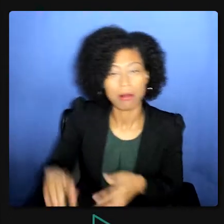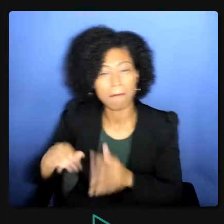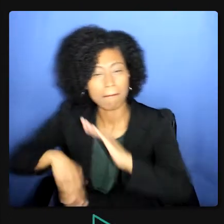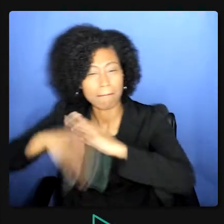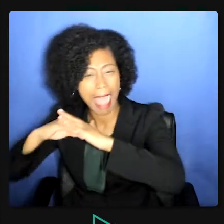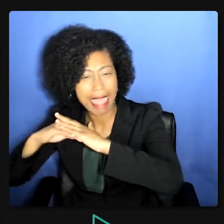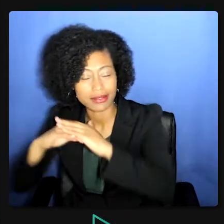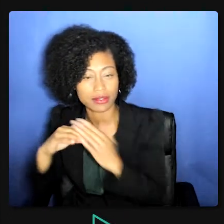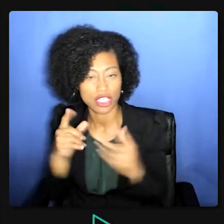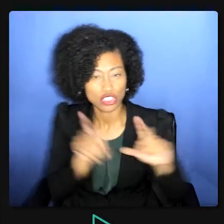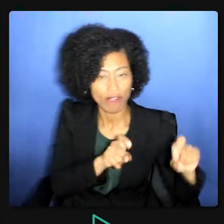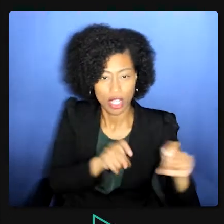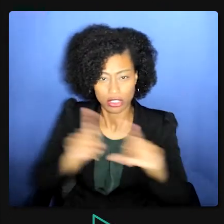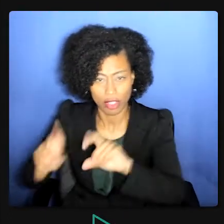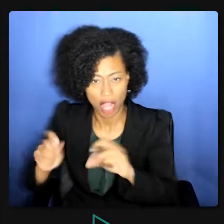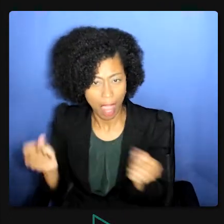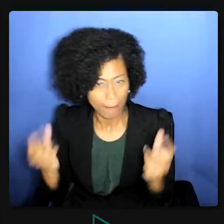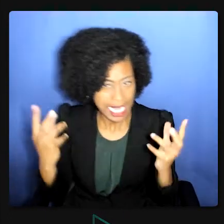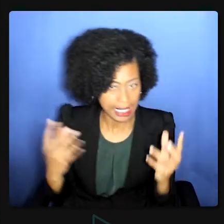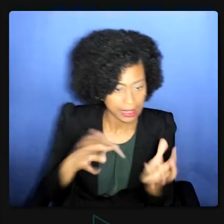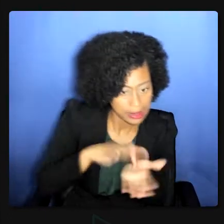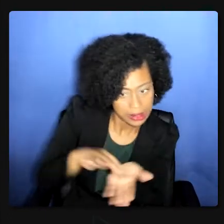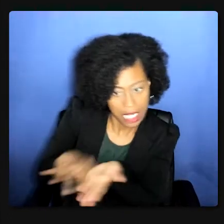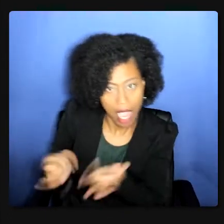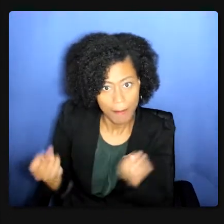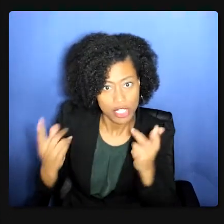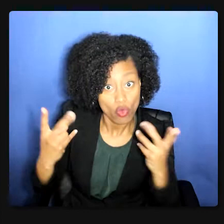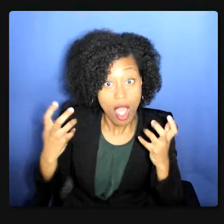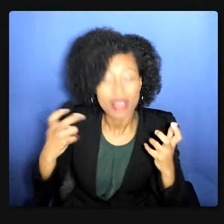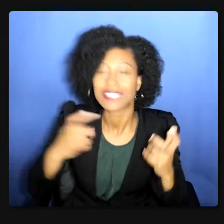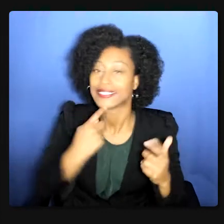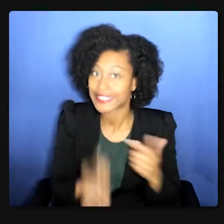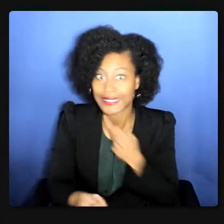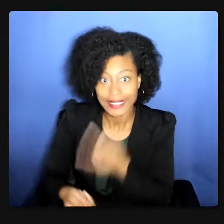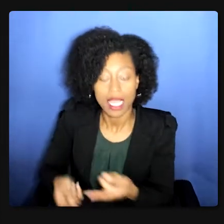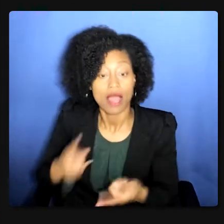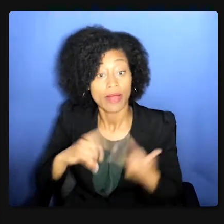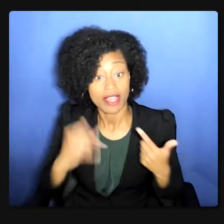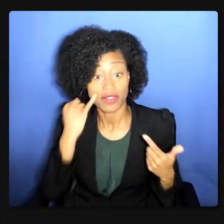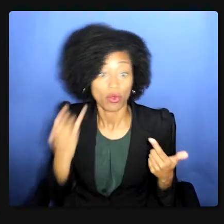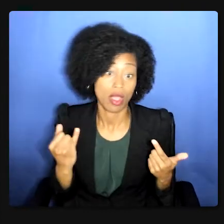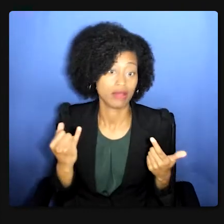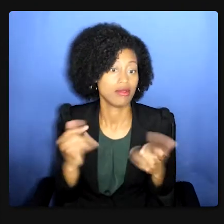how many standing by servers you want. Also, you specify the maximum in terms of when you have cluster auto-scaling.